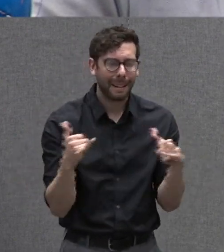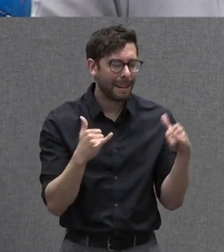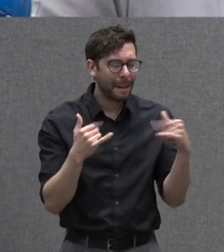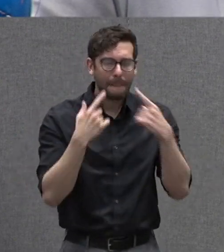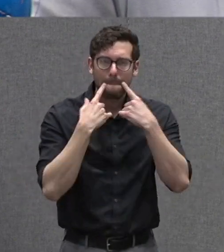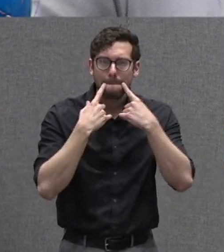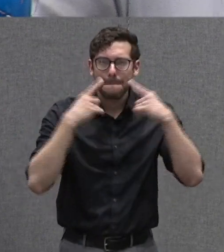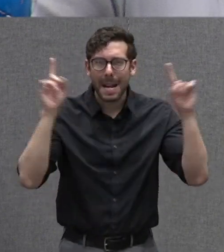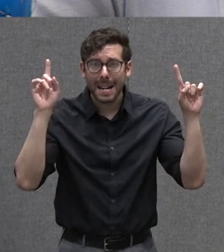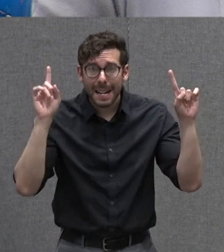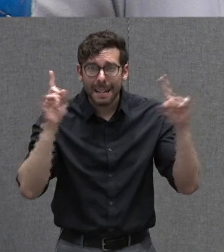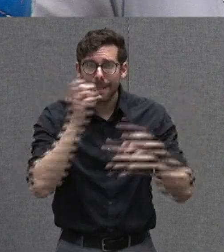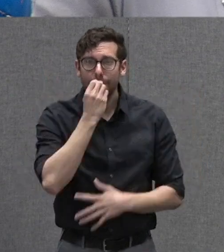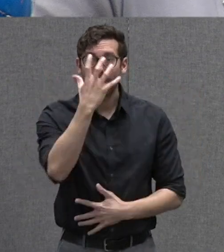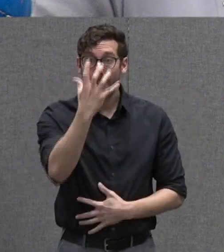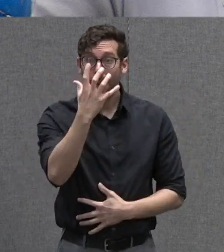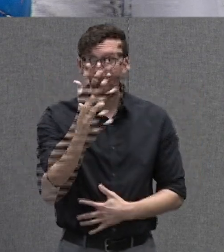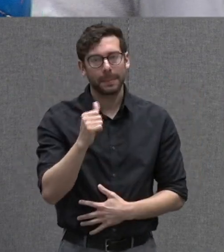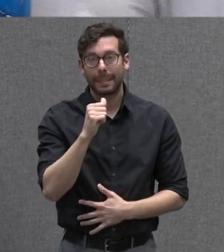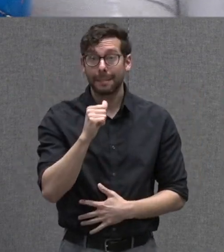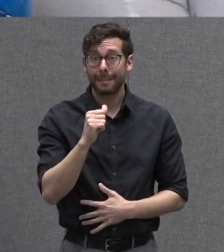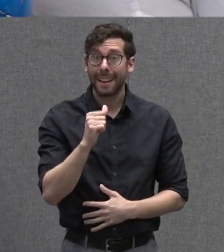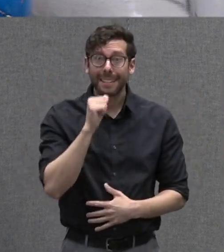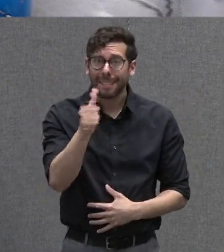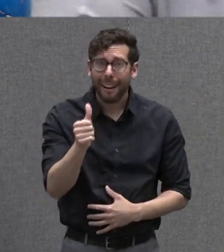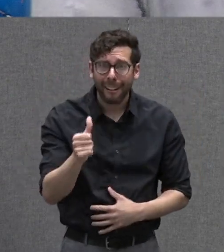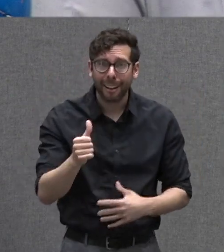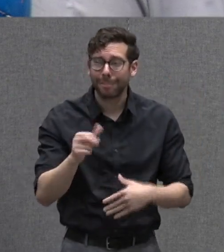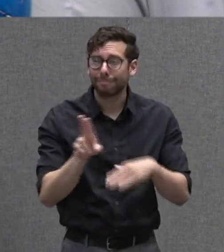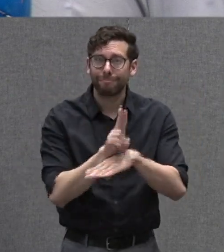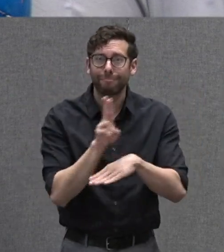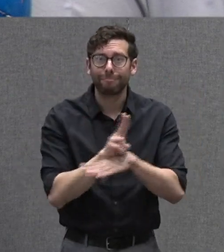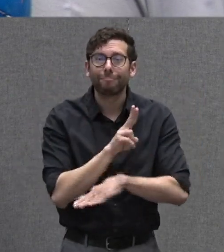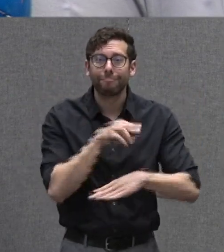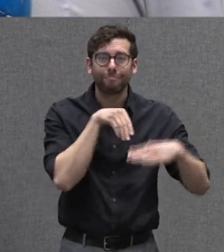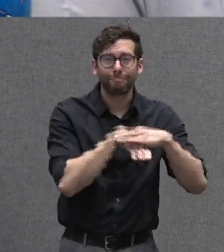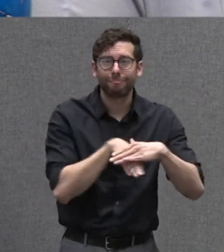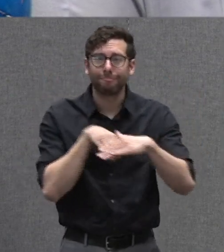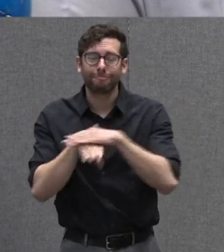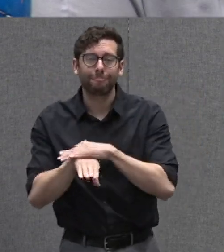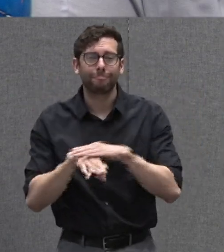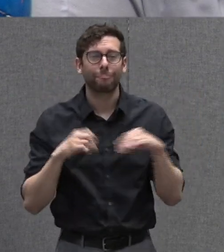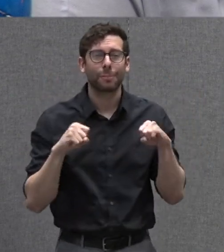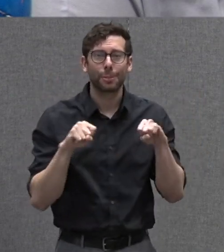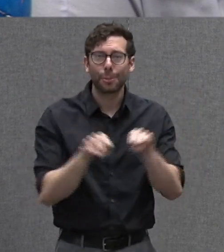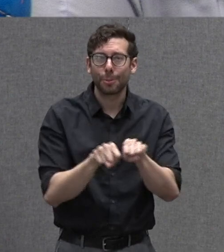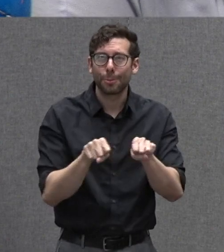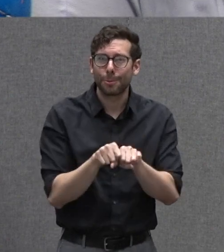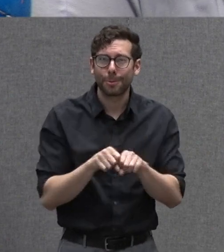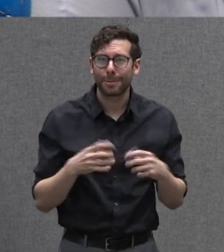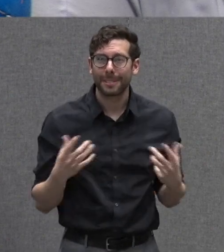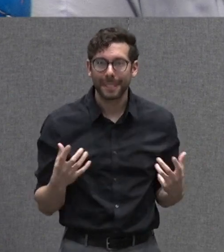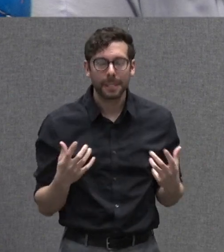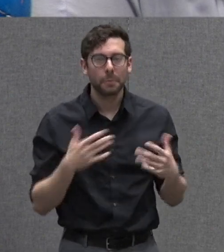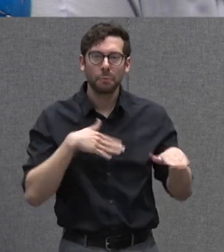He doesn't even have on shoes, because he can walk around and it's nice and warm, nothing is cold on his feet.